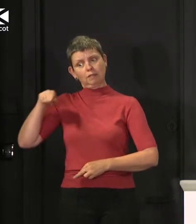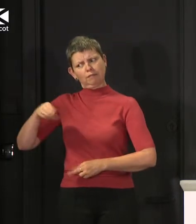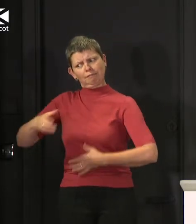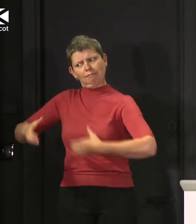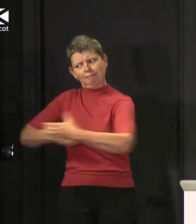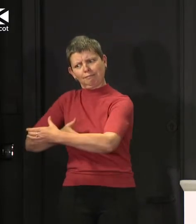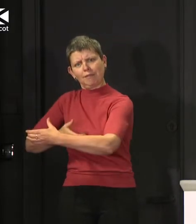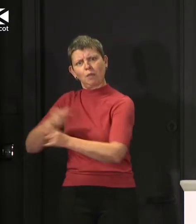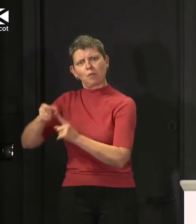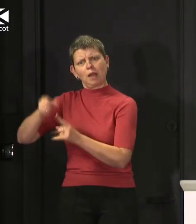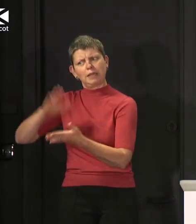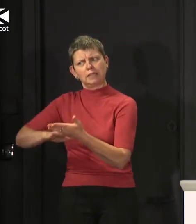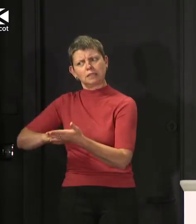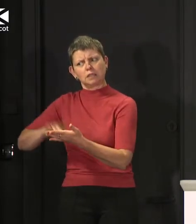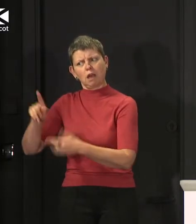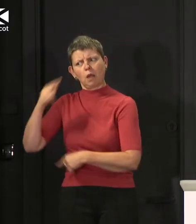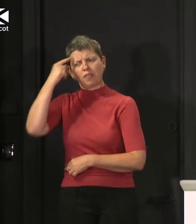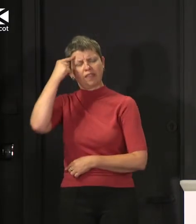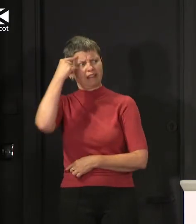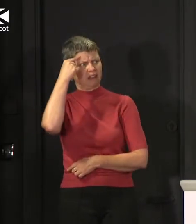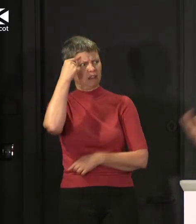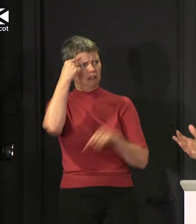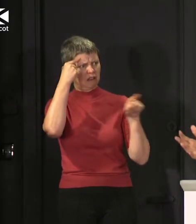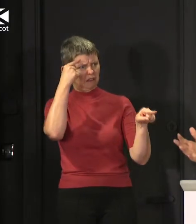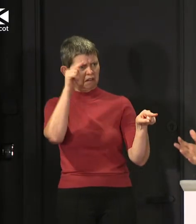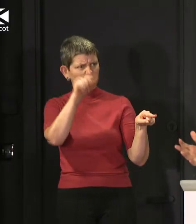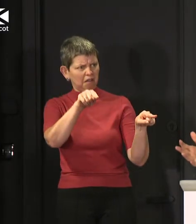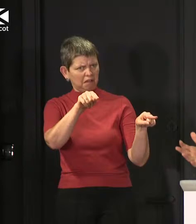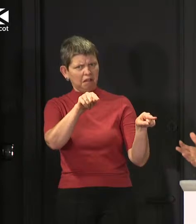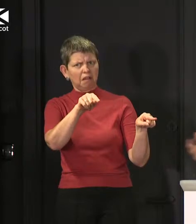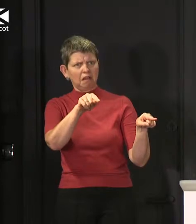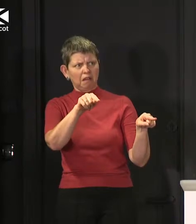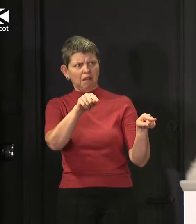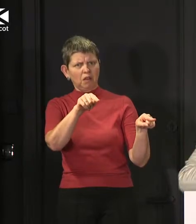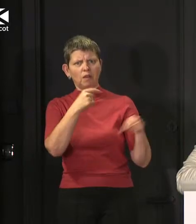of would look at that and think, maybe it's not all their fault, maybe there's something